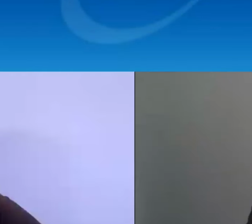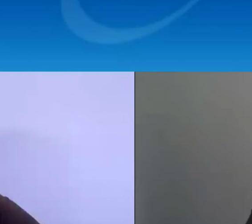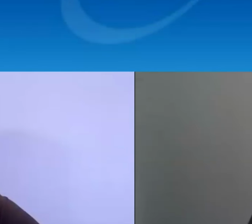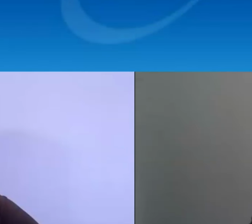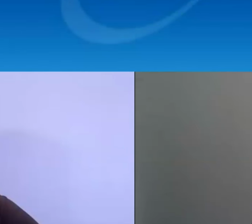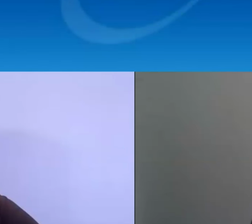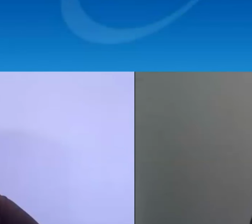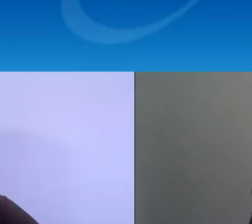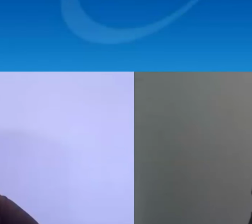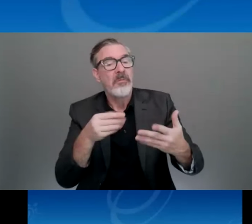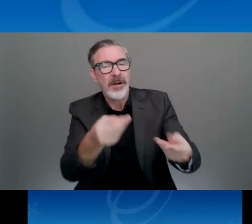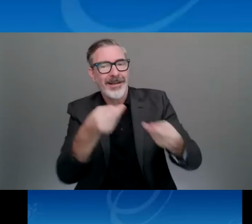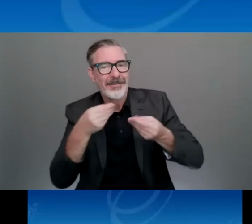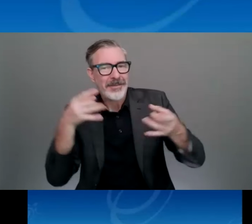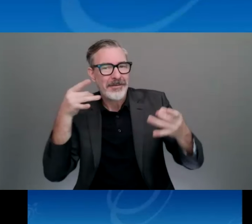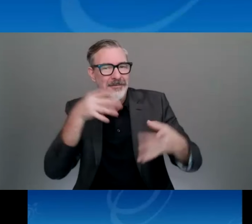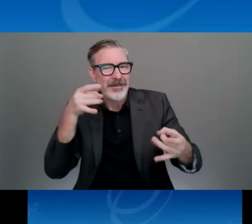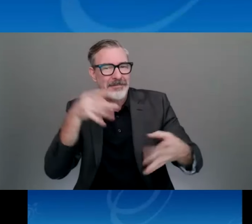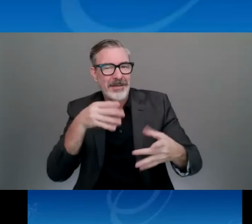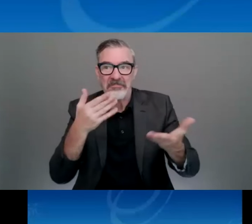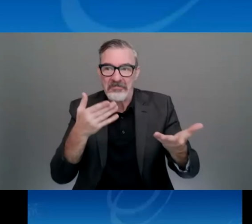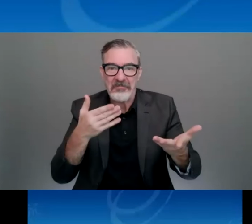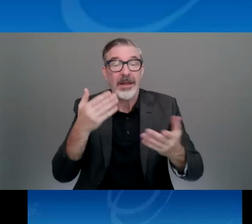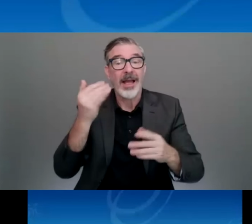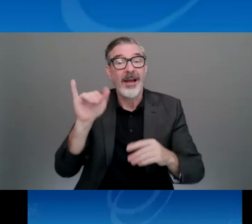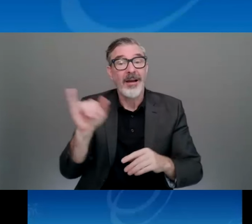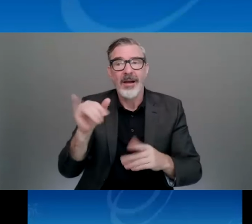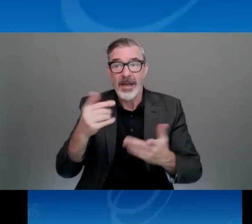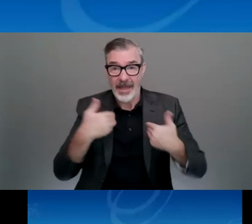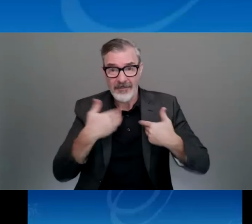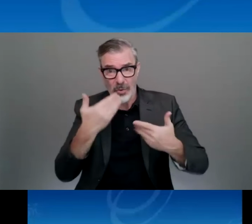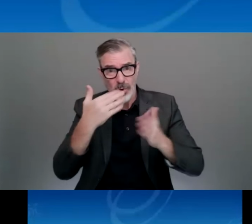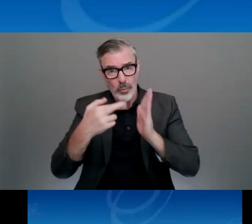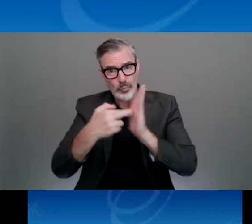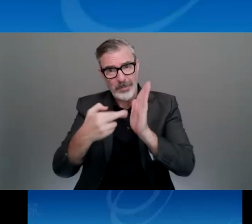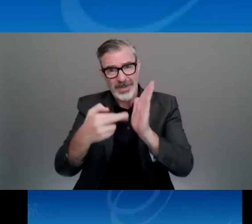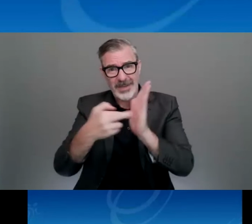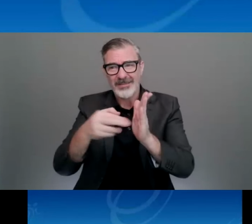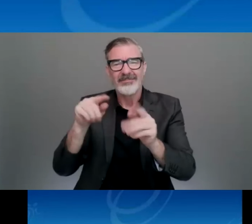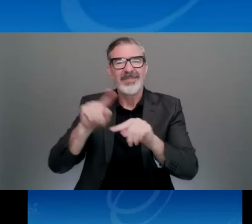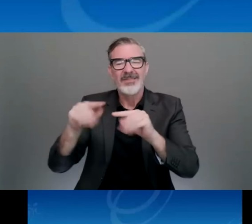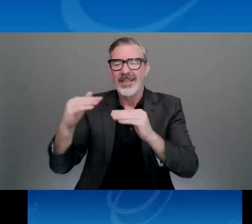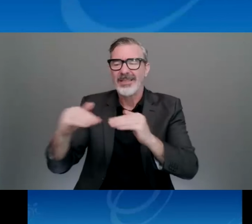And similar to what Lisa said, we're also tracking our representation at the various levels in the organization when it comes to people with disabilities.